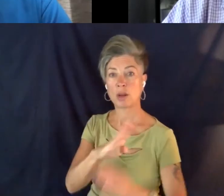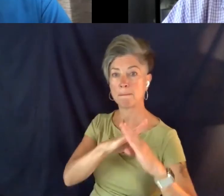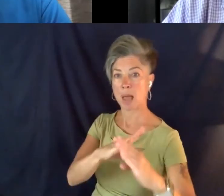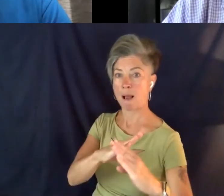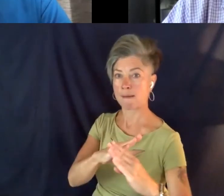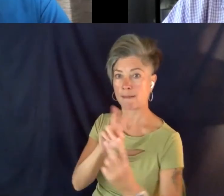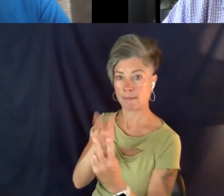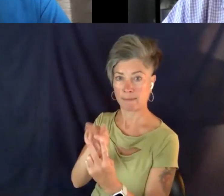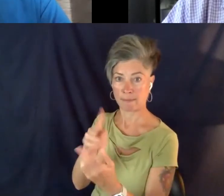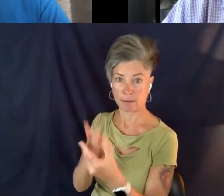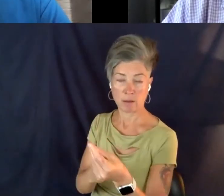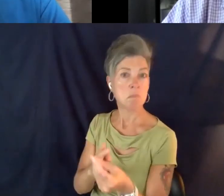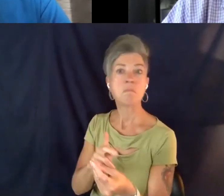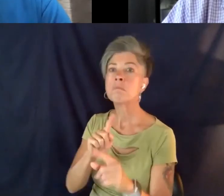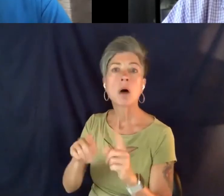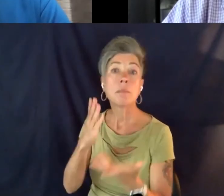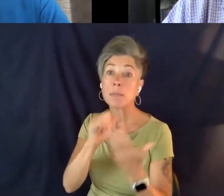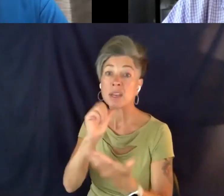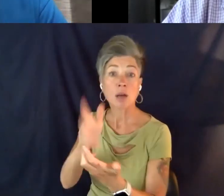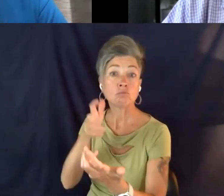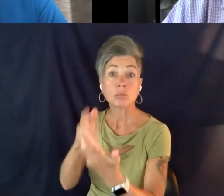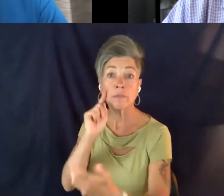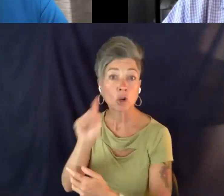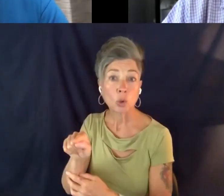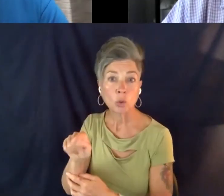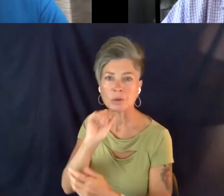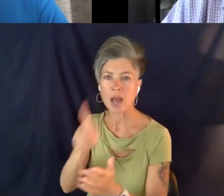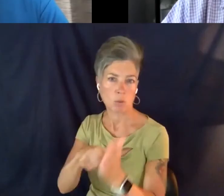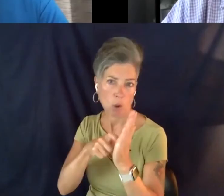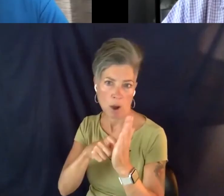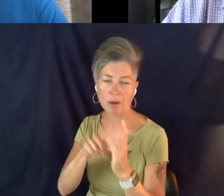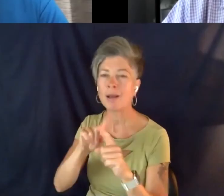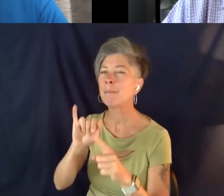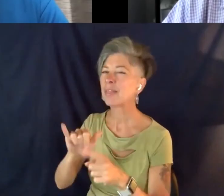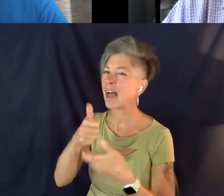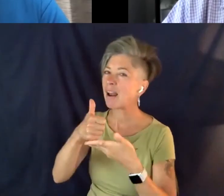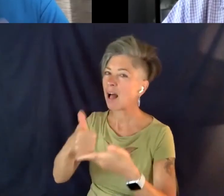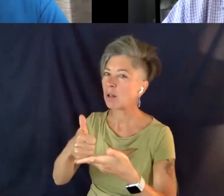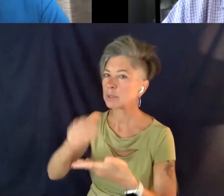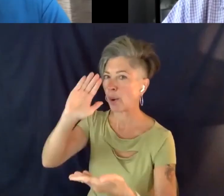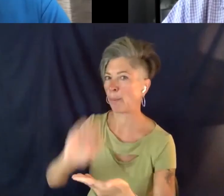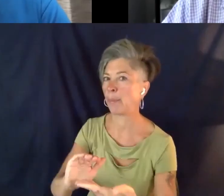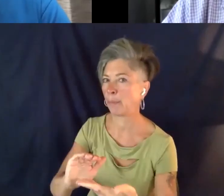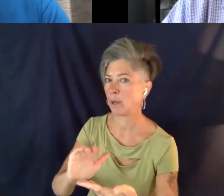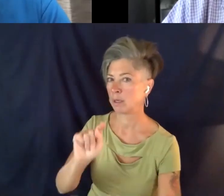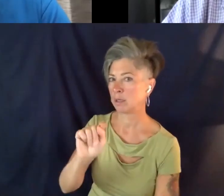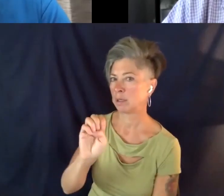It doesn't have to happen that way. It just helps suppress that testosterone while increasing the estrogen component.